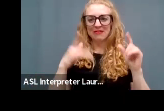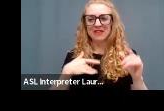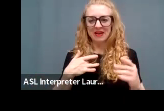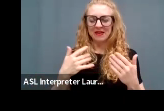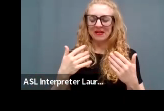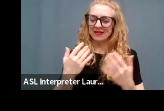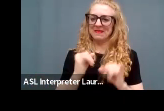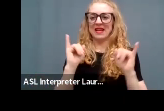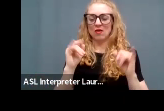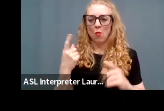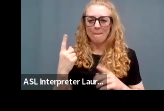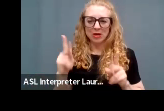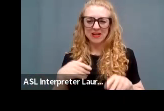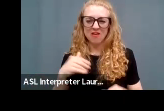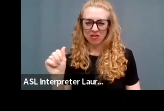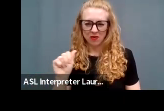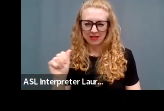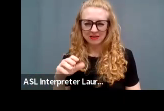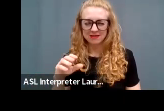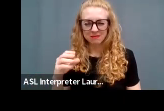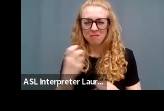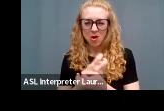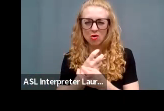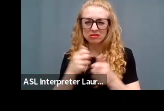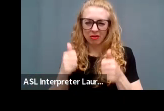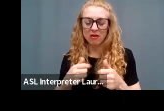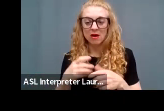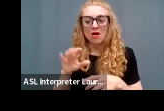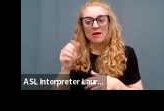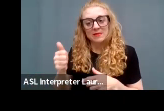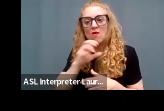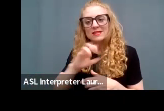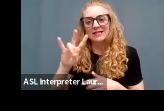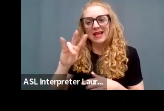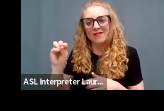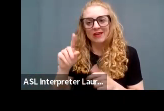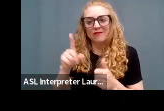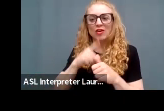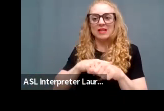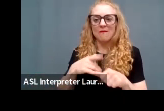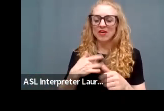and he said at the age of 70 you know I've never had this degree of Independence I always had to